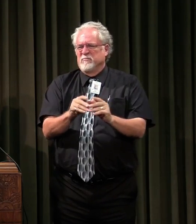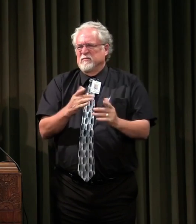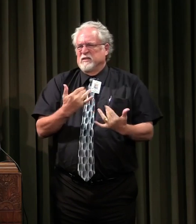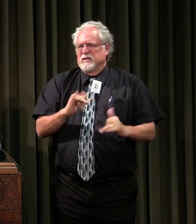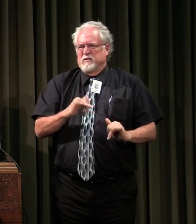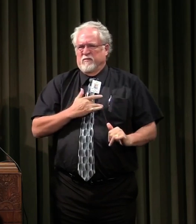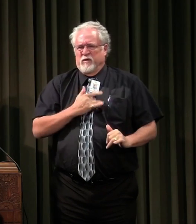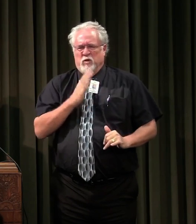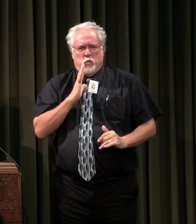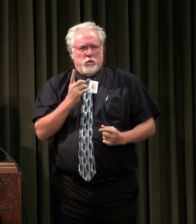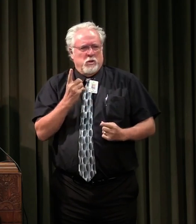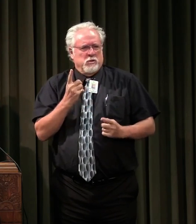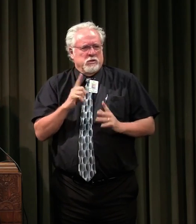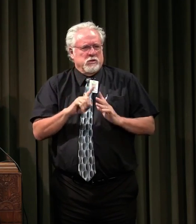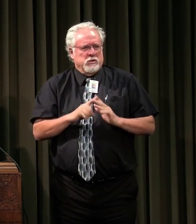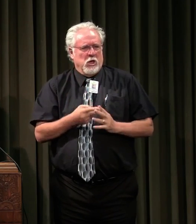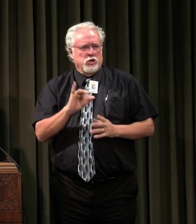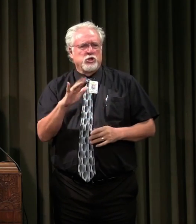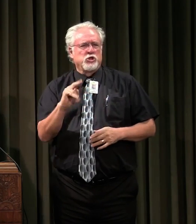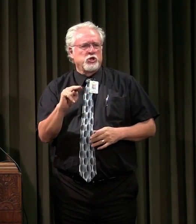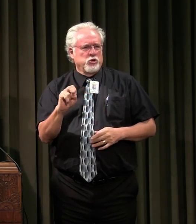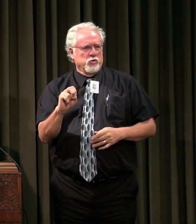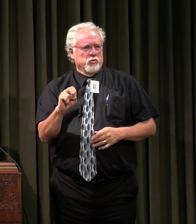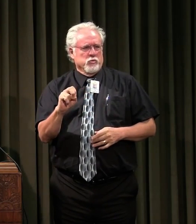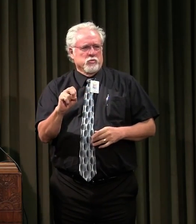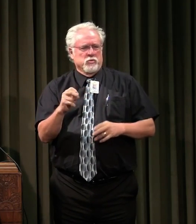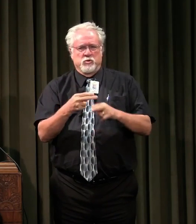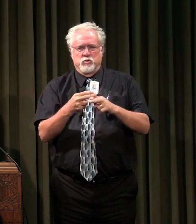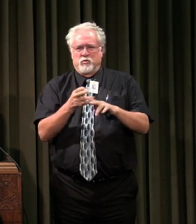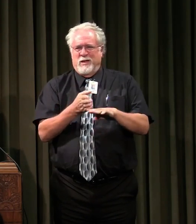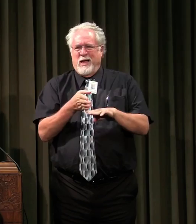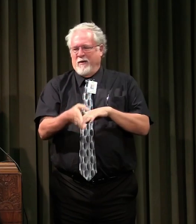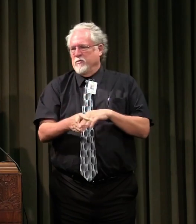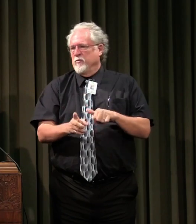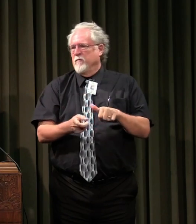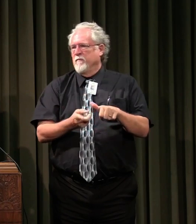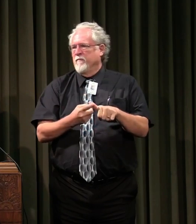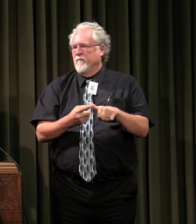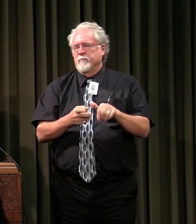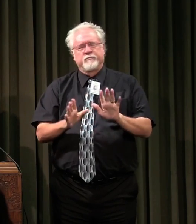in June, shortly, very shortly after the first. I'm sorry after the Regular